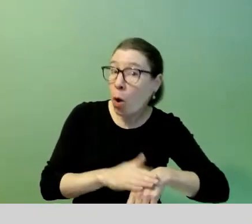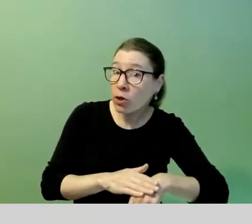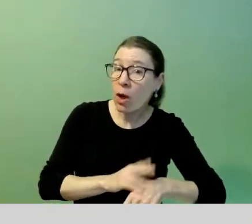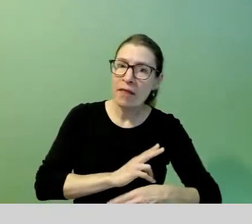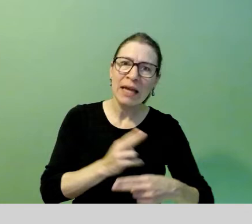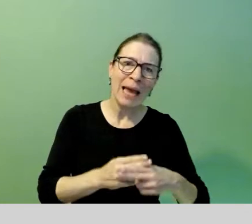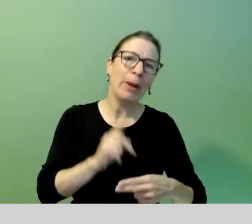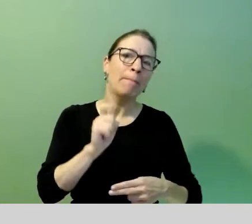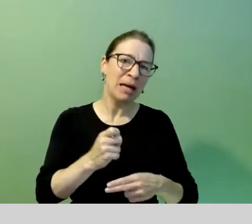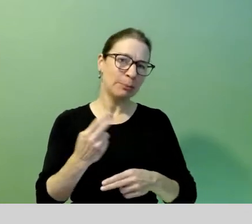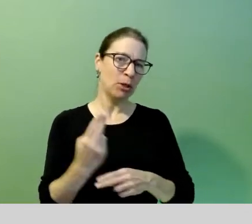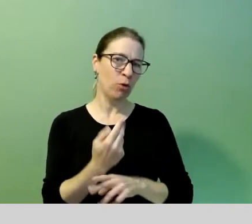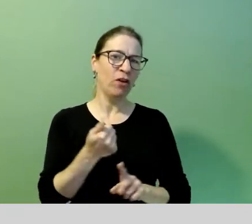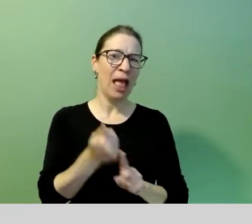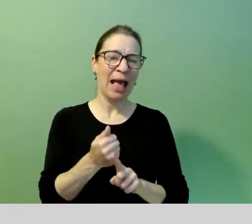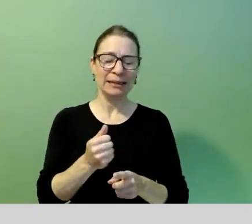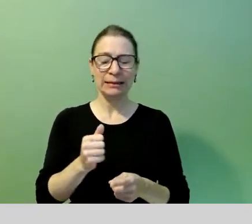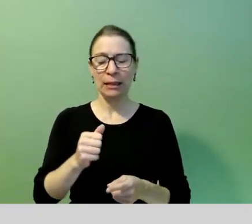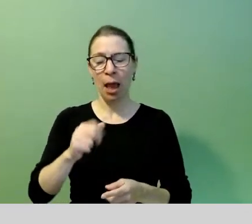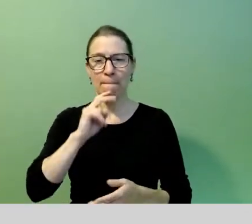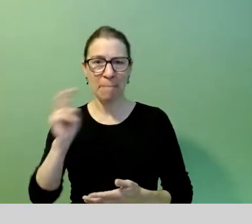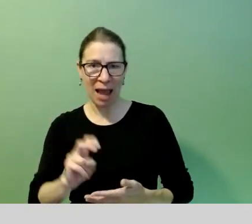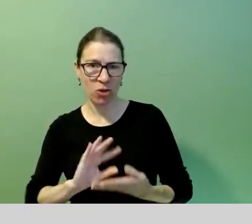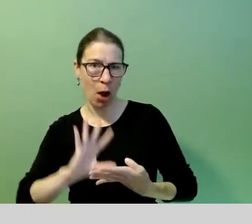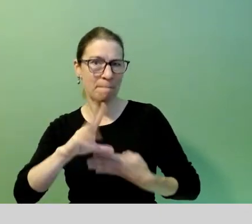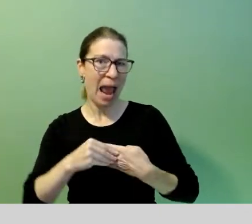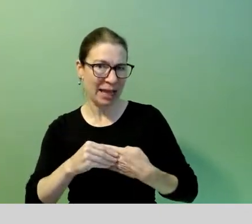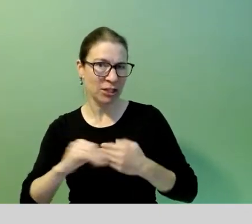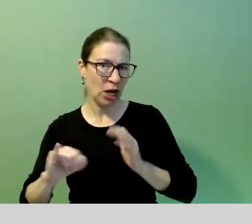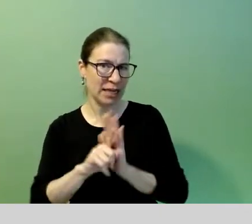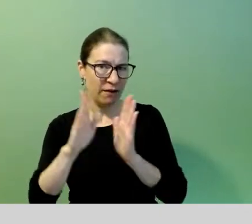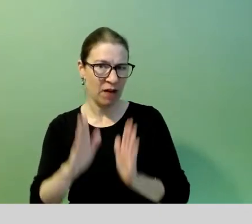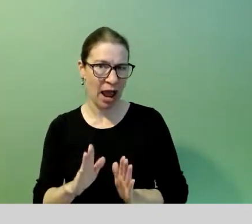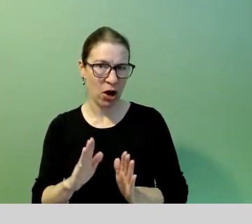as a Python package identifier. You'll need to see PEP 508 for more detail.